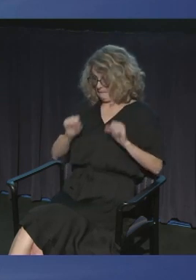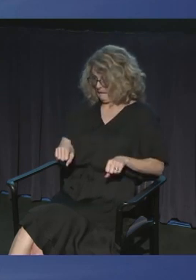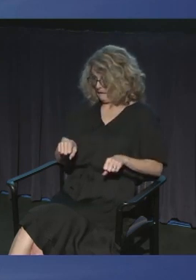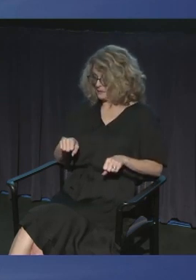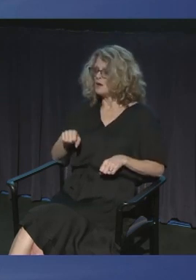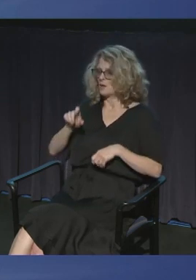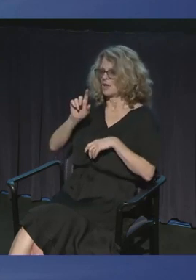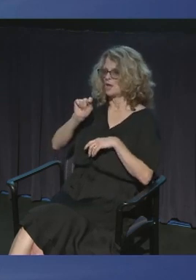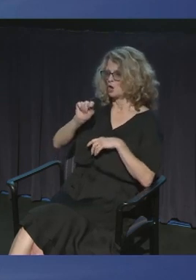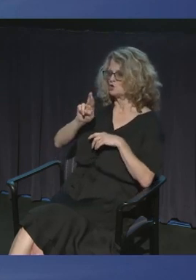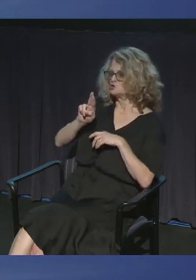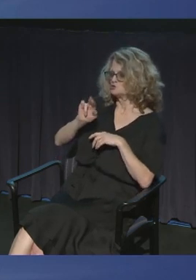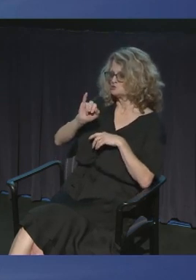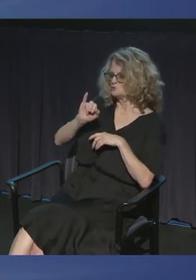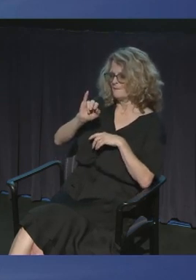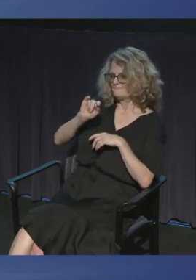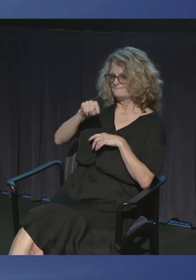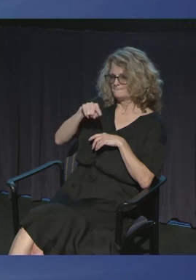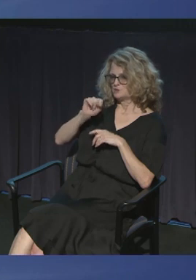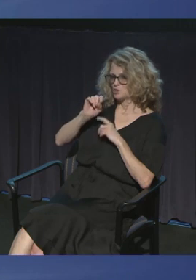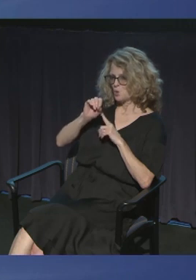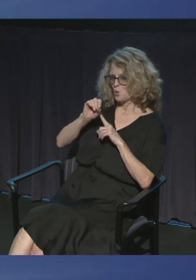WE FOUND TRYPTOPHAN WAS HIGHEST ON THE SCORE, THAT IS DIFFERENT